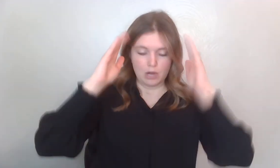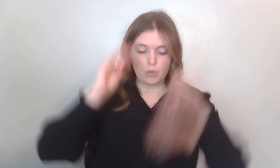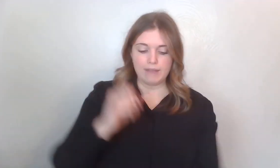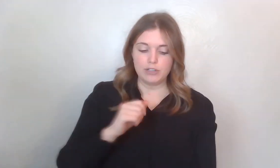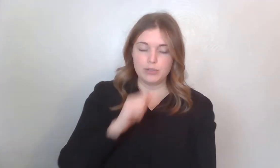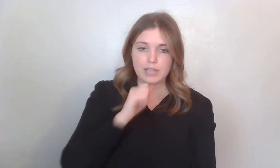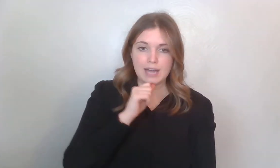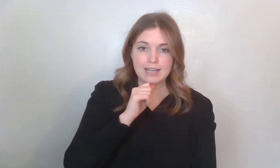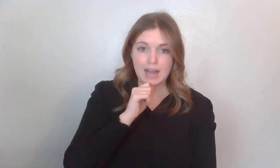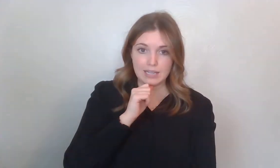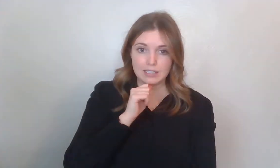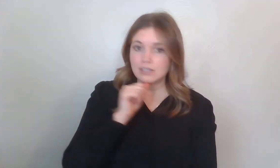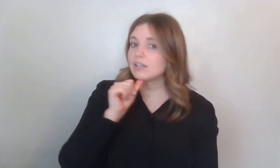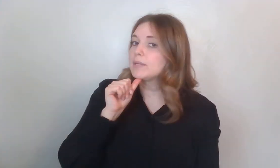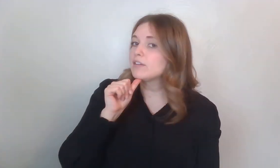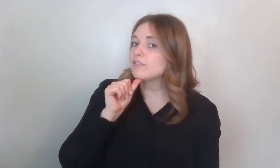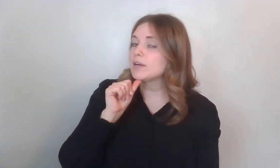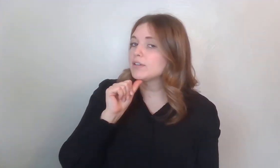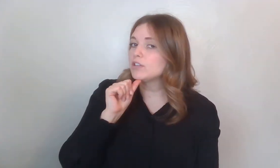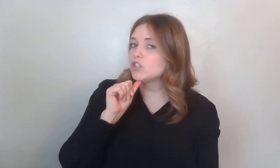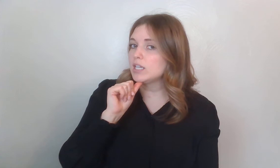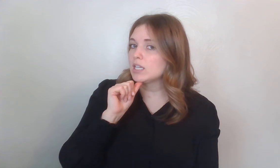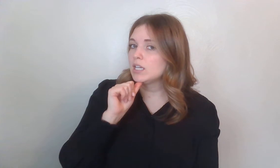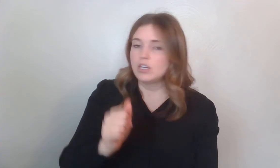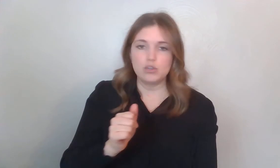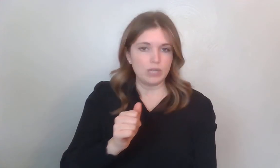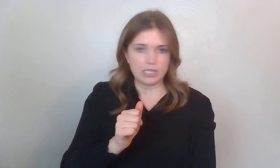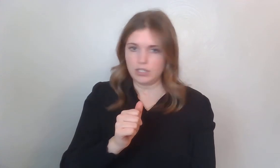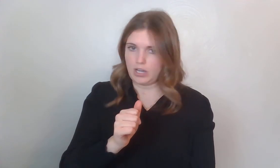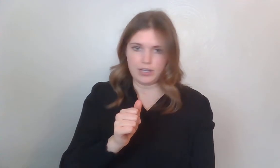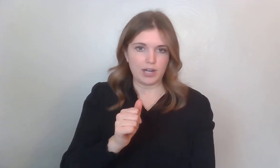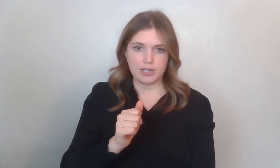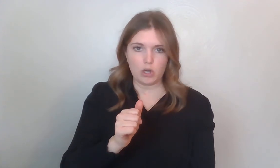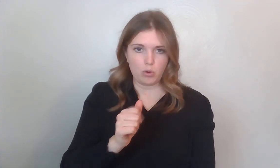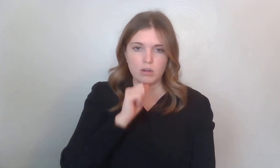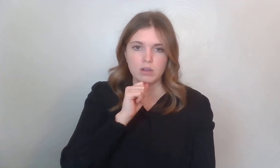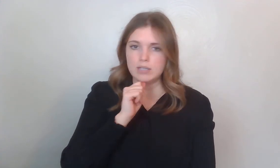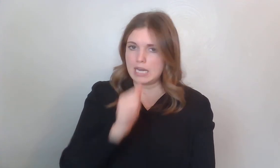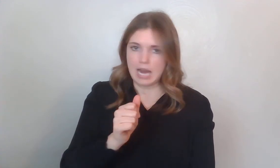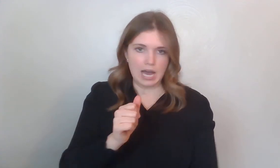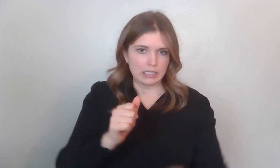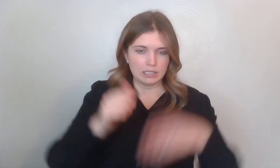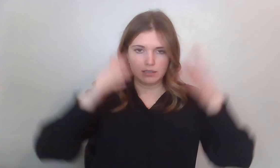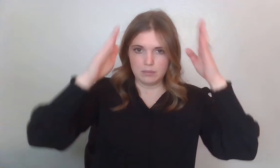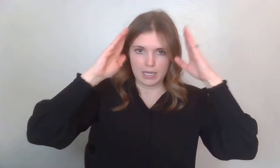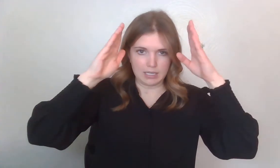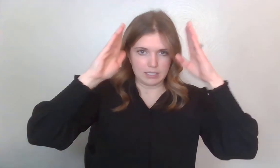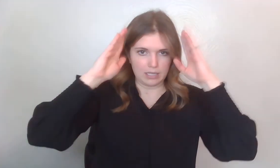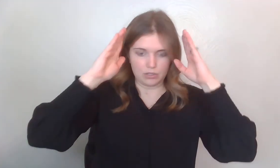Whenever you sign NOT coming here from under your chin, you need to shake your head no. NOT PAYING ATTENTION